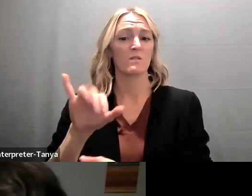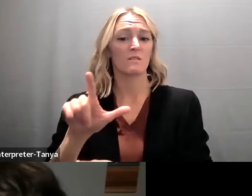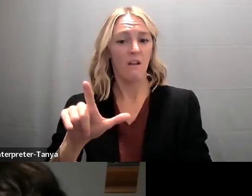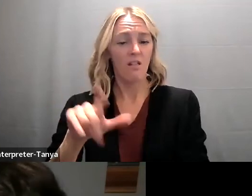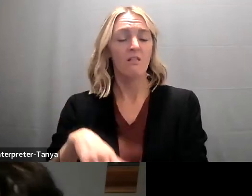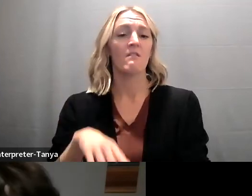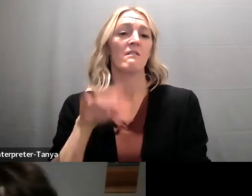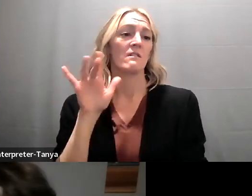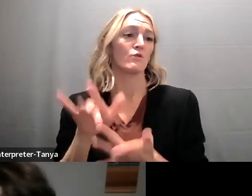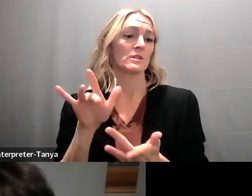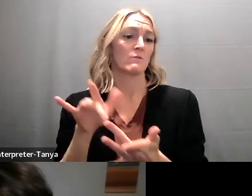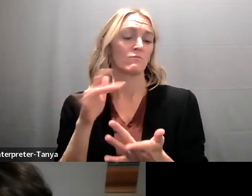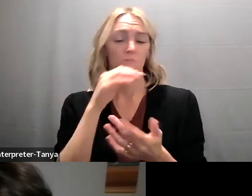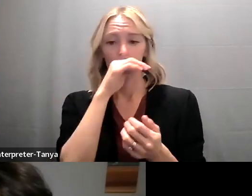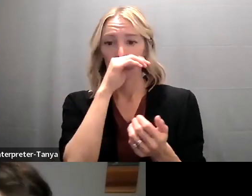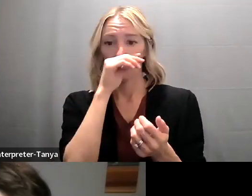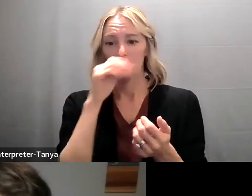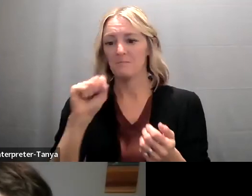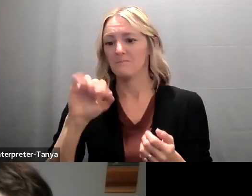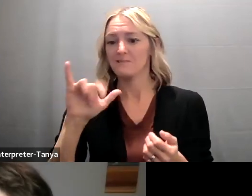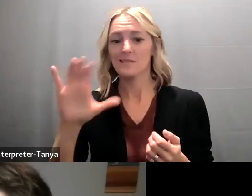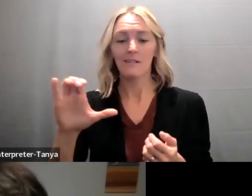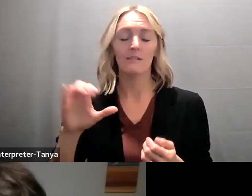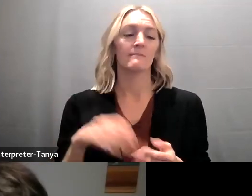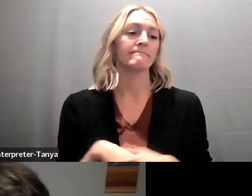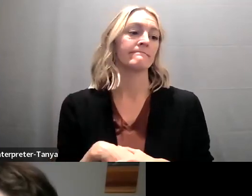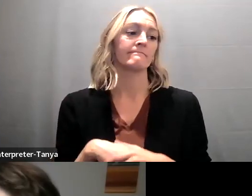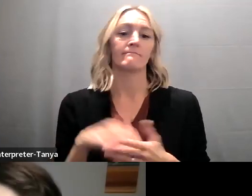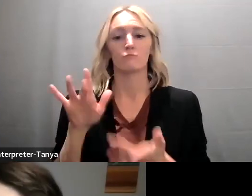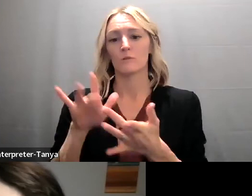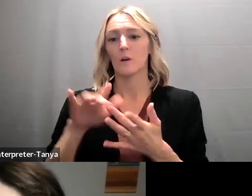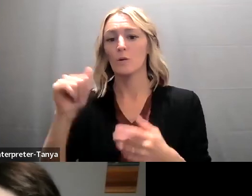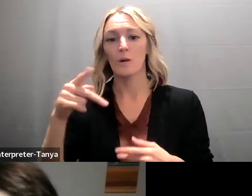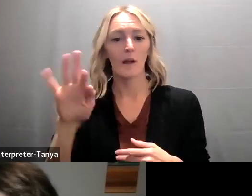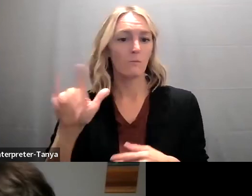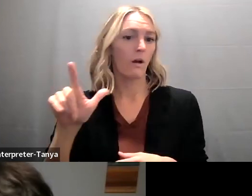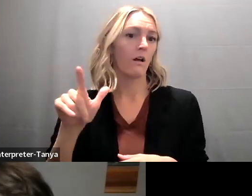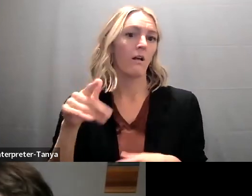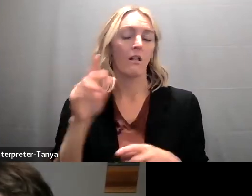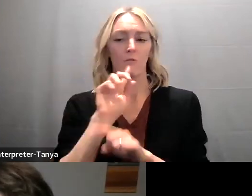Reach out to your, you know, your SILCK, reach out to APRIL. And say, this is I'm concerned about this.